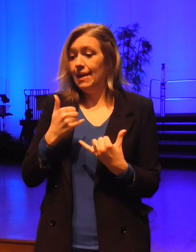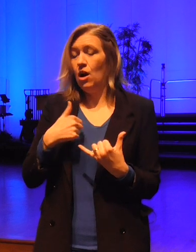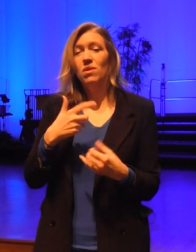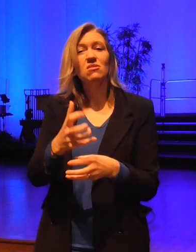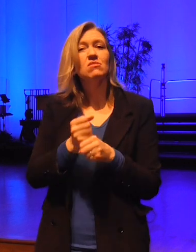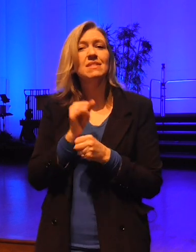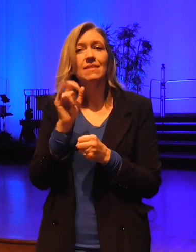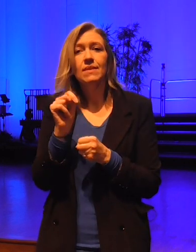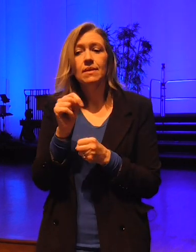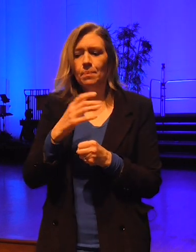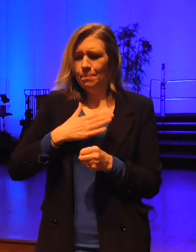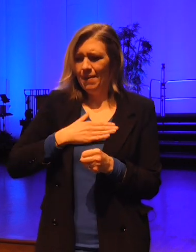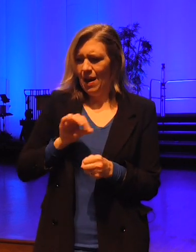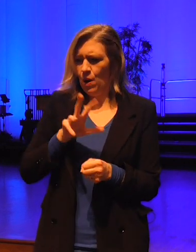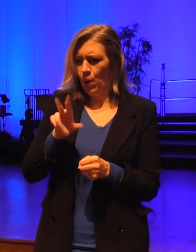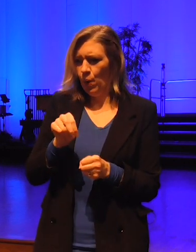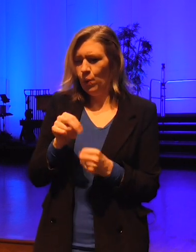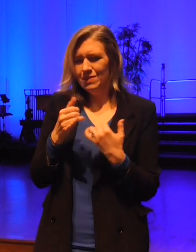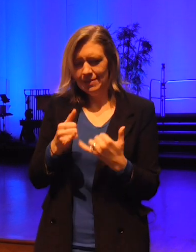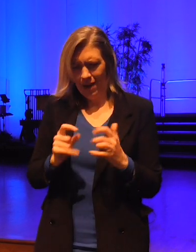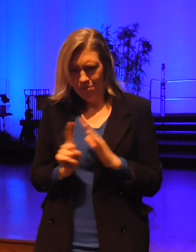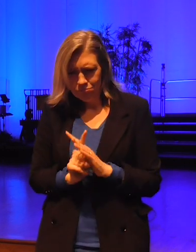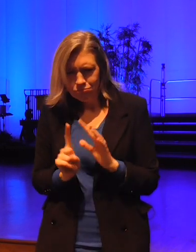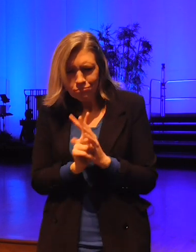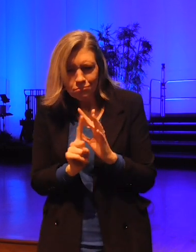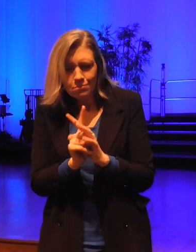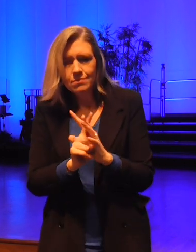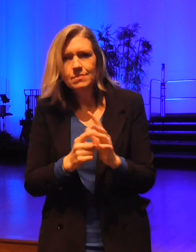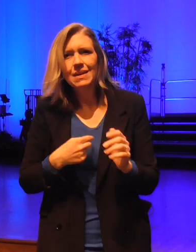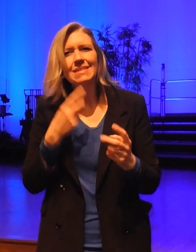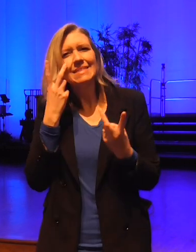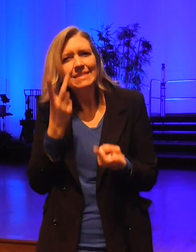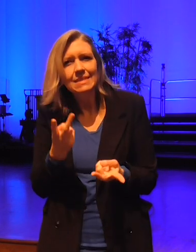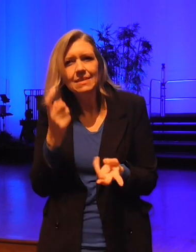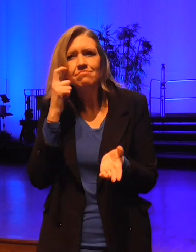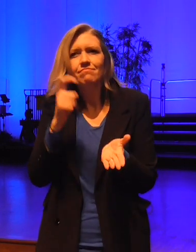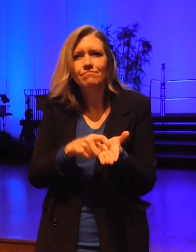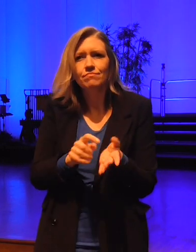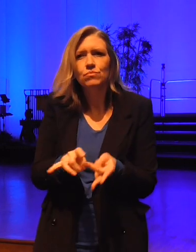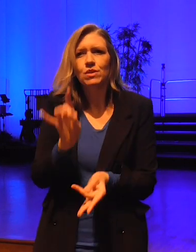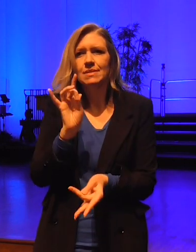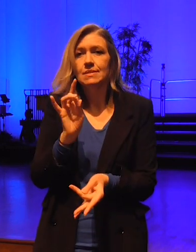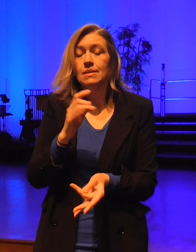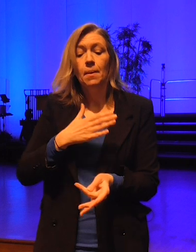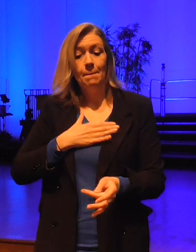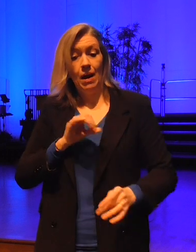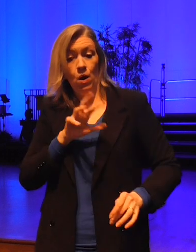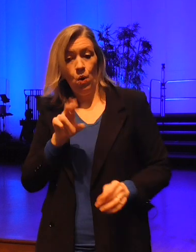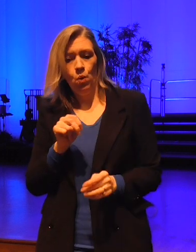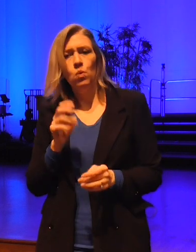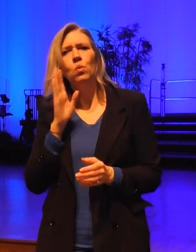manifesting itself to me and I see and know its presence my own shall know and respond to me my